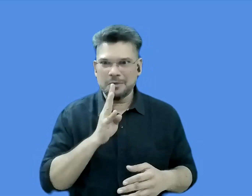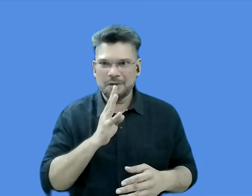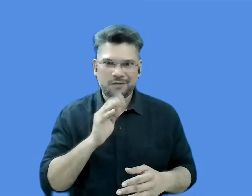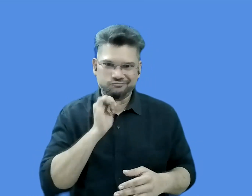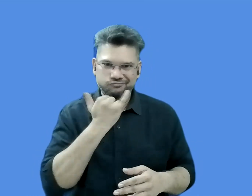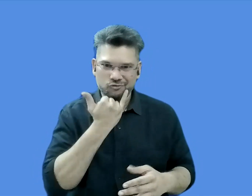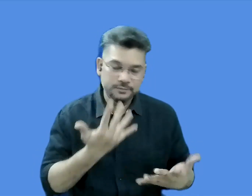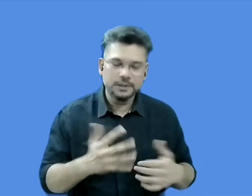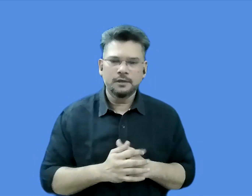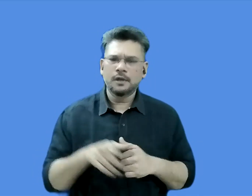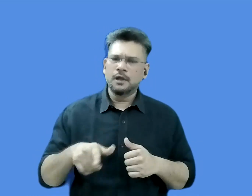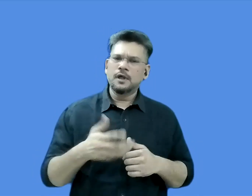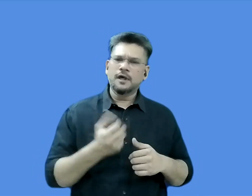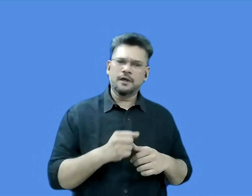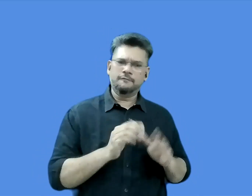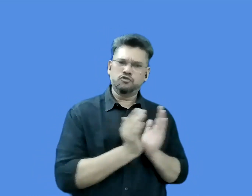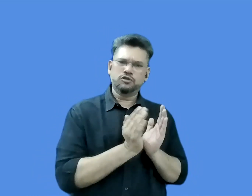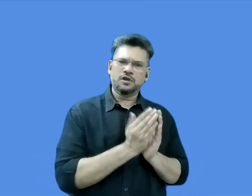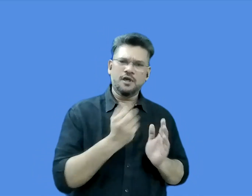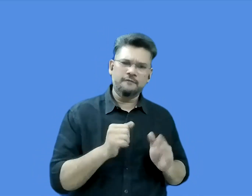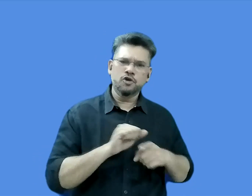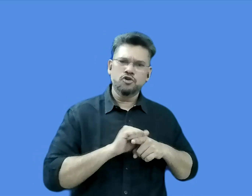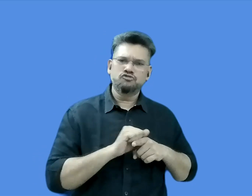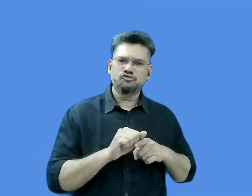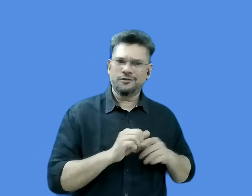first question from Melissa, sorry if I didn't